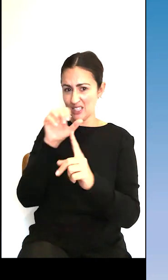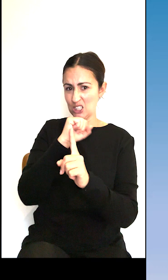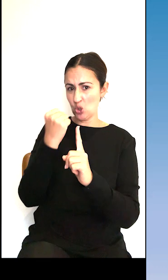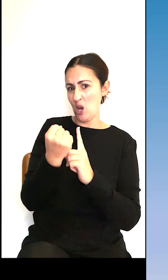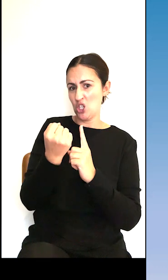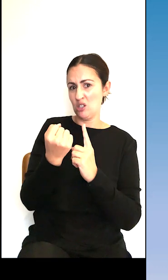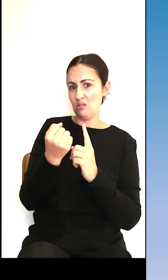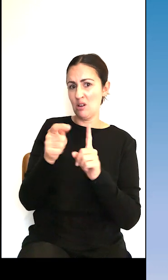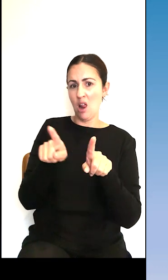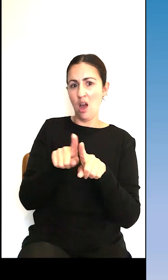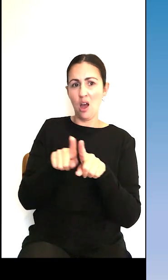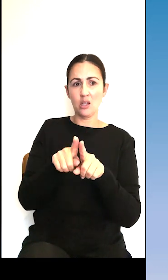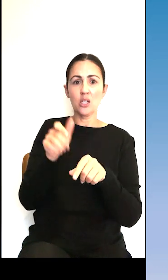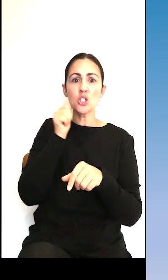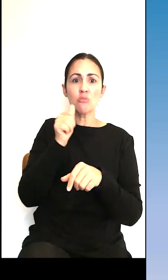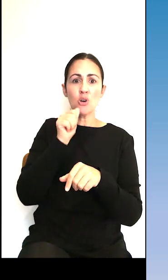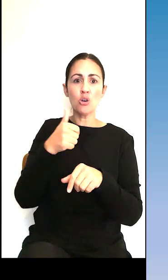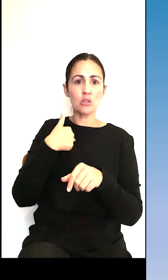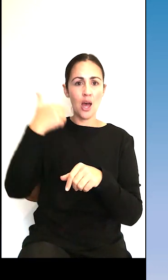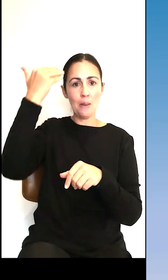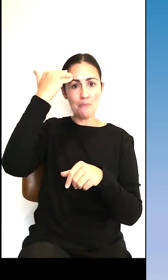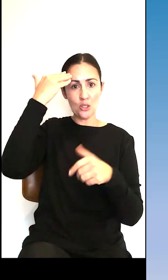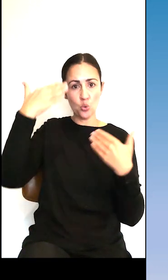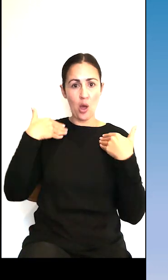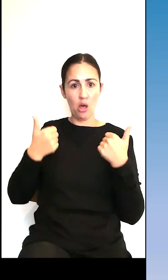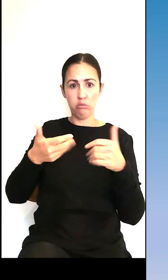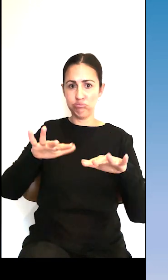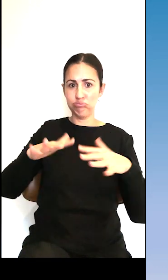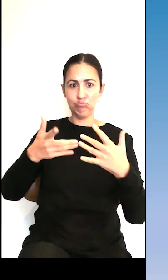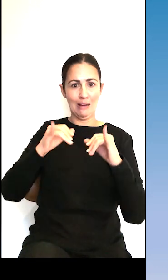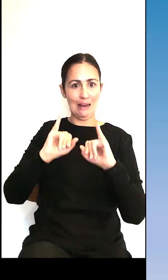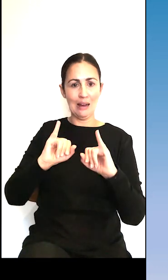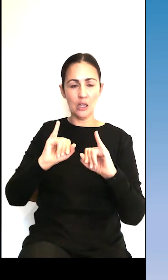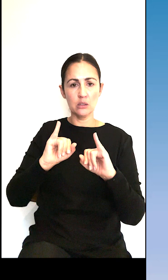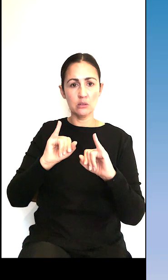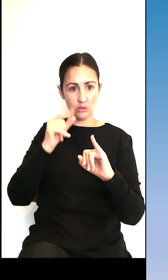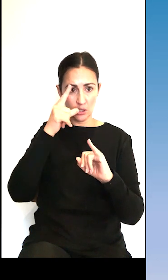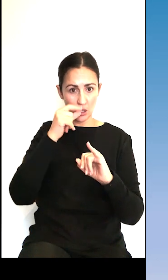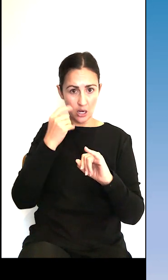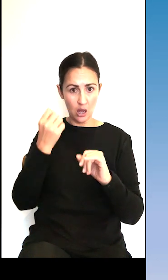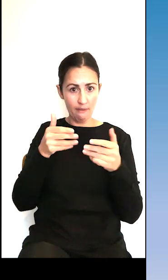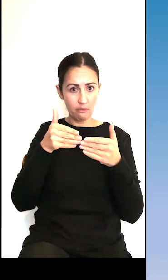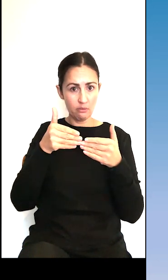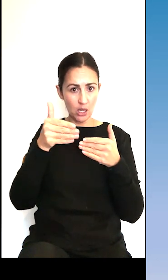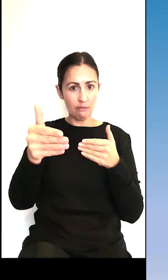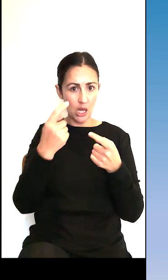mental health advance care directives' I know that in terms of speaking to the My Health Record specifically,